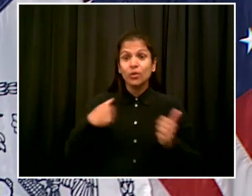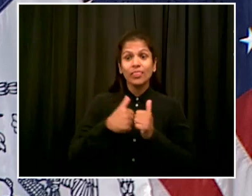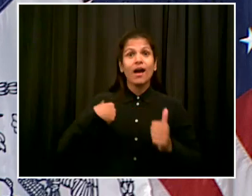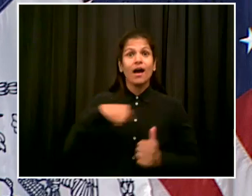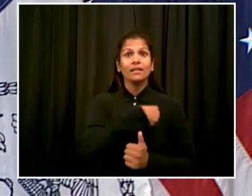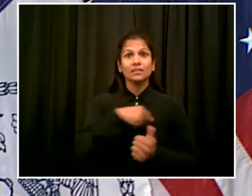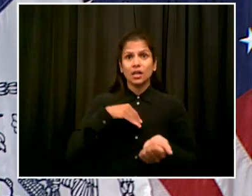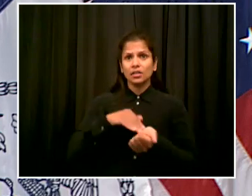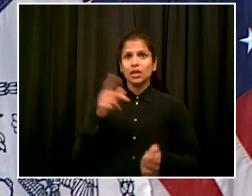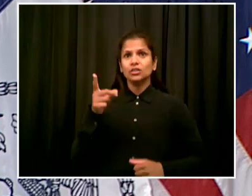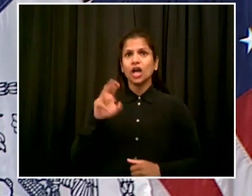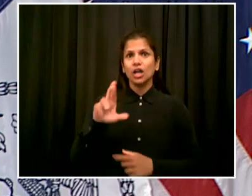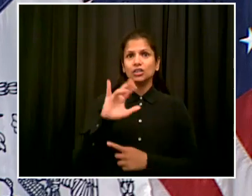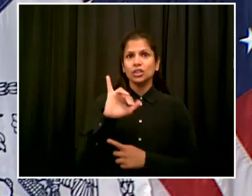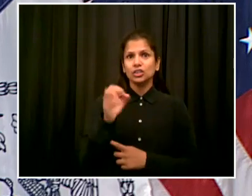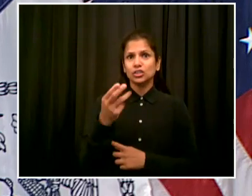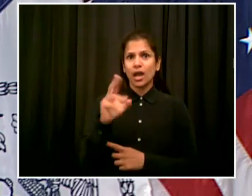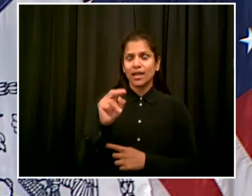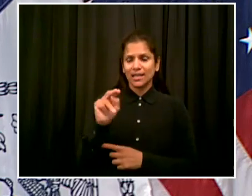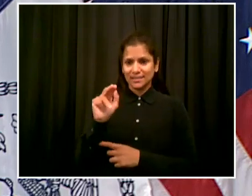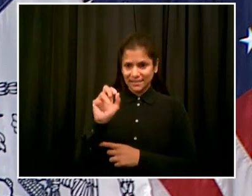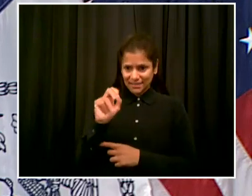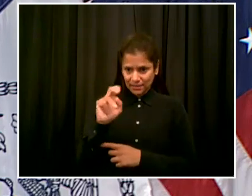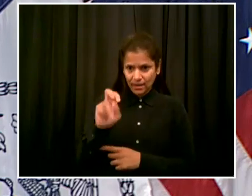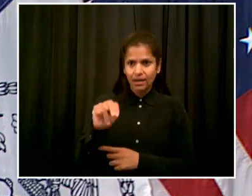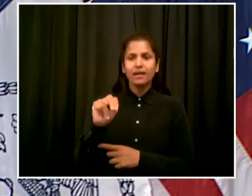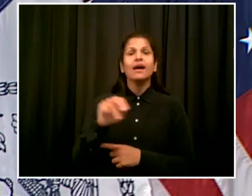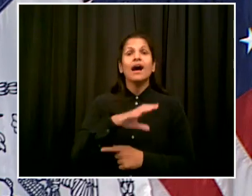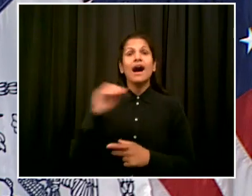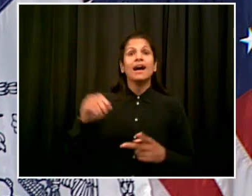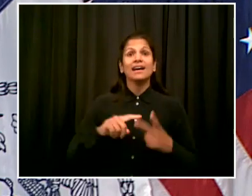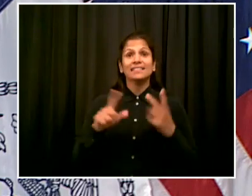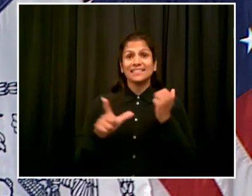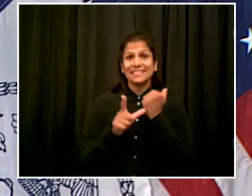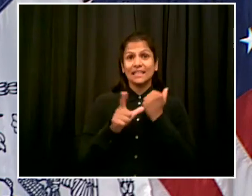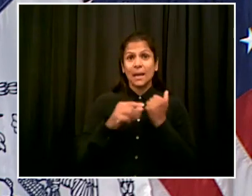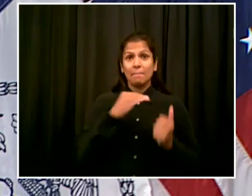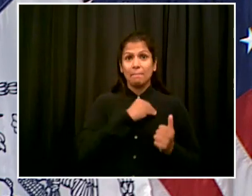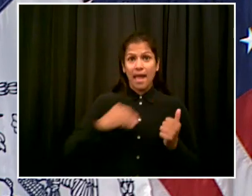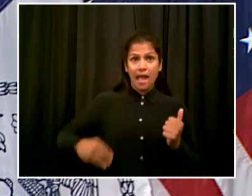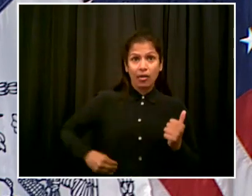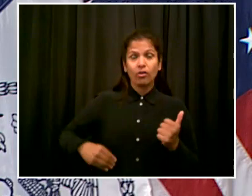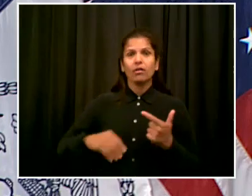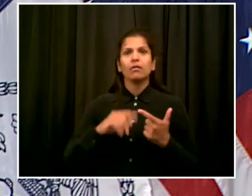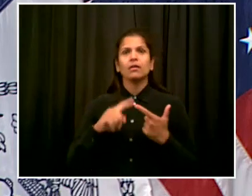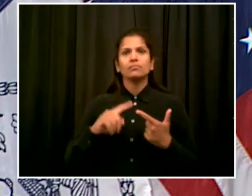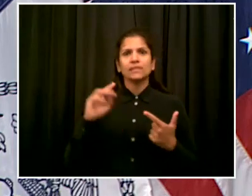WITH THAT WE WILL TURN TO THE EMDIA. > >WE HAVE WITH